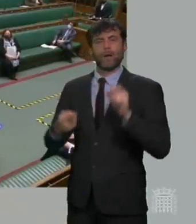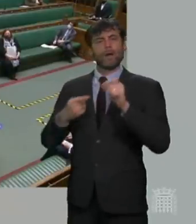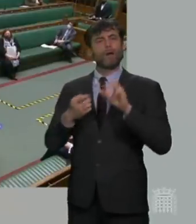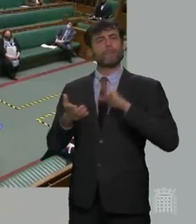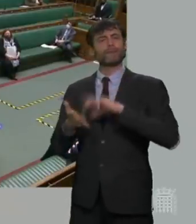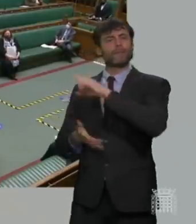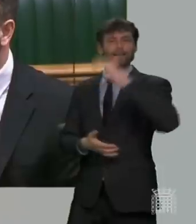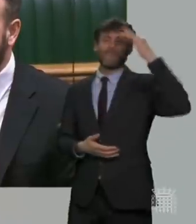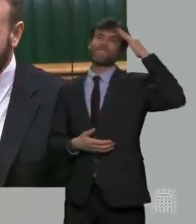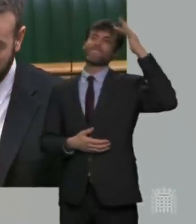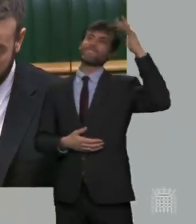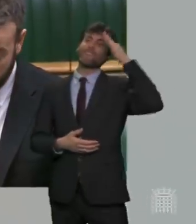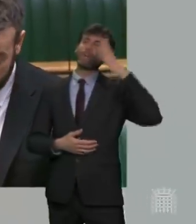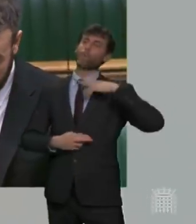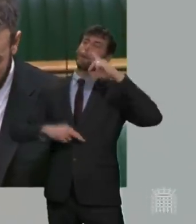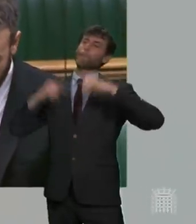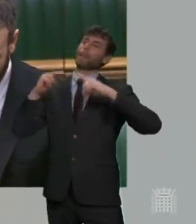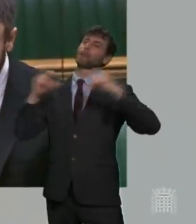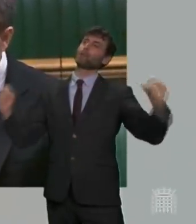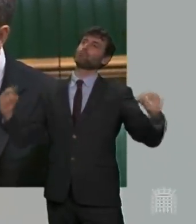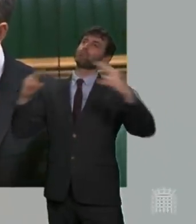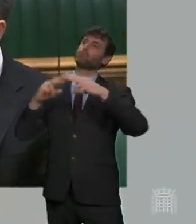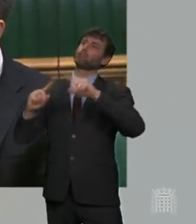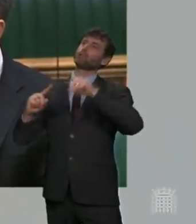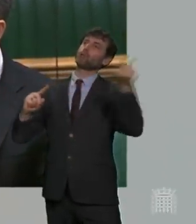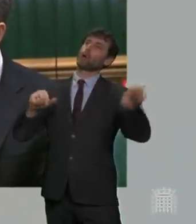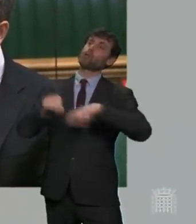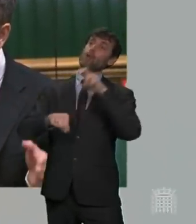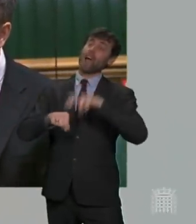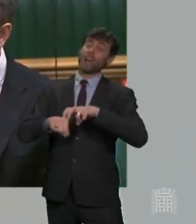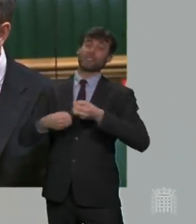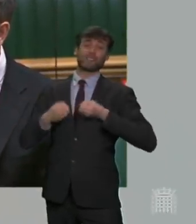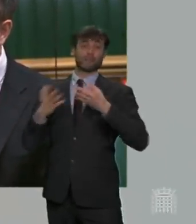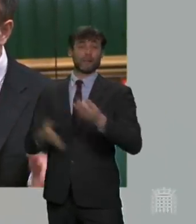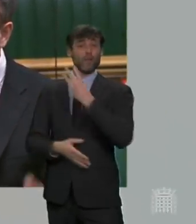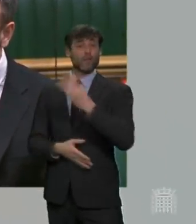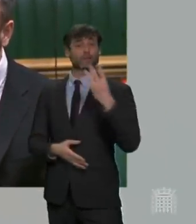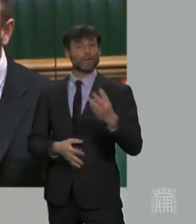Ireland could cost £33 billion—this, while our road and rail networks have been absolutely